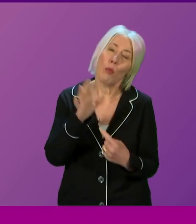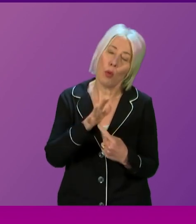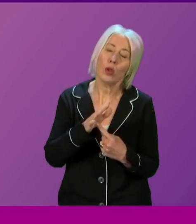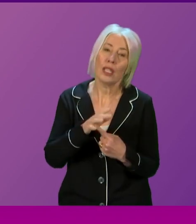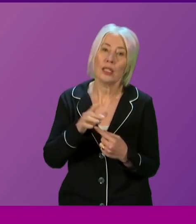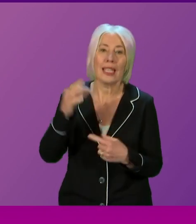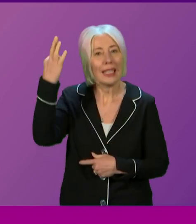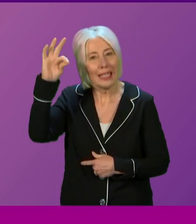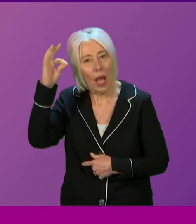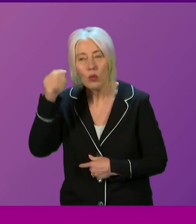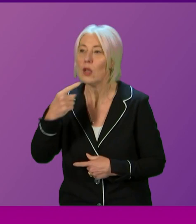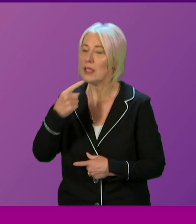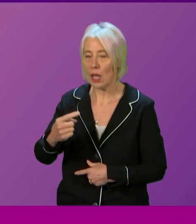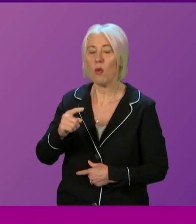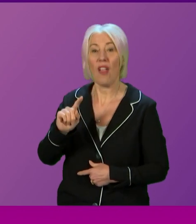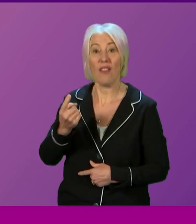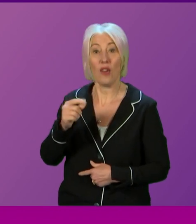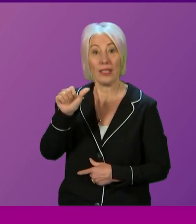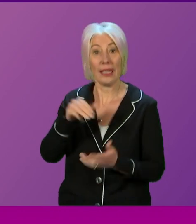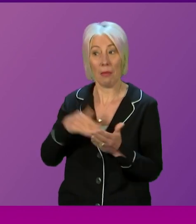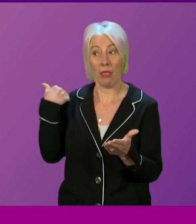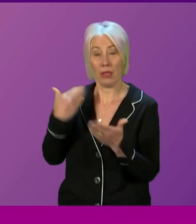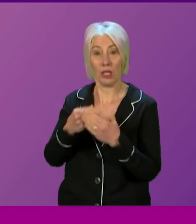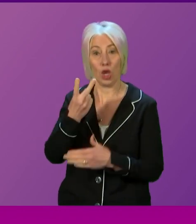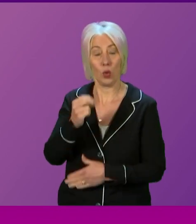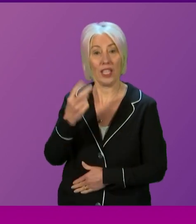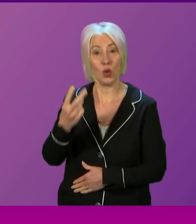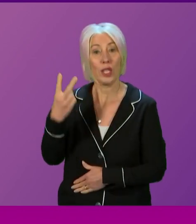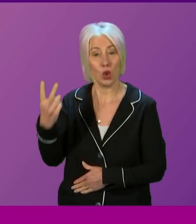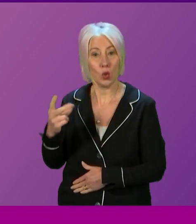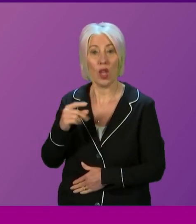Local authorities report that, in the first six months of this year, more than 38,000